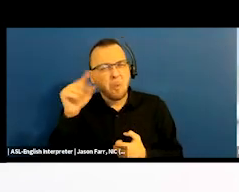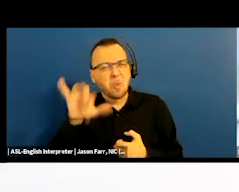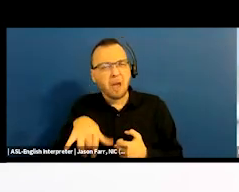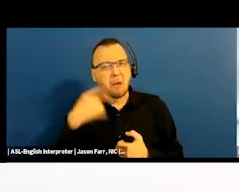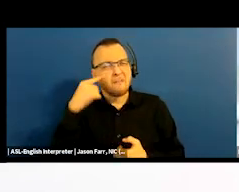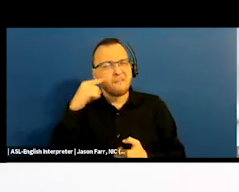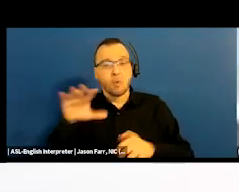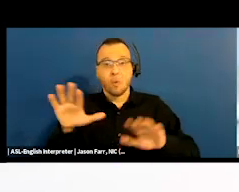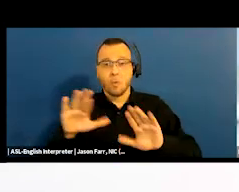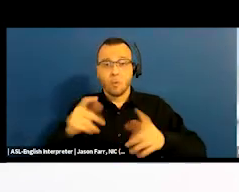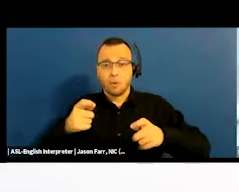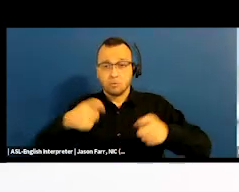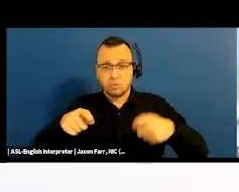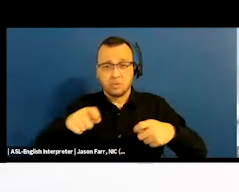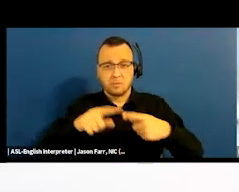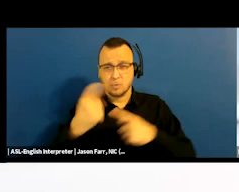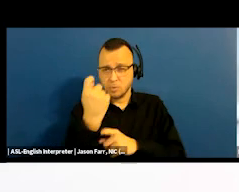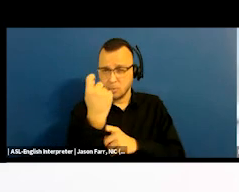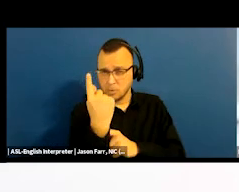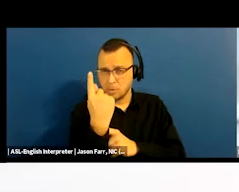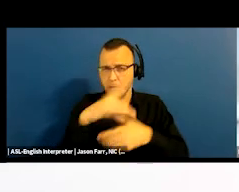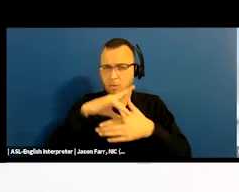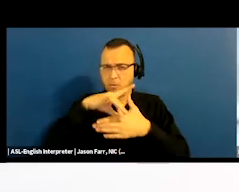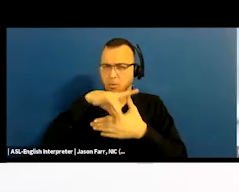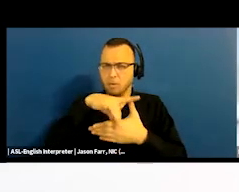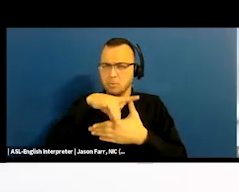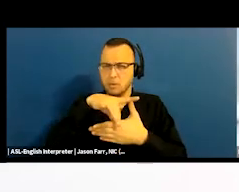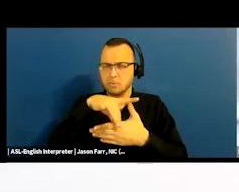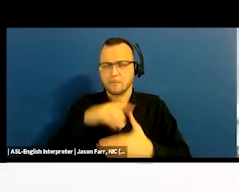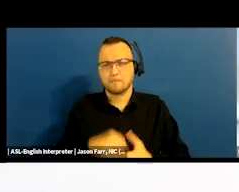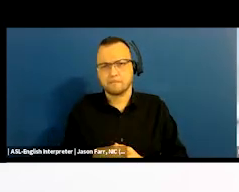we really wanna shift from the person blaming lens